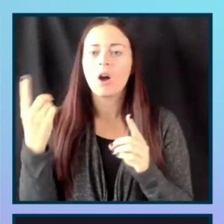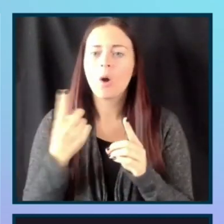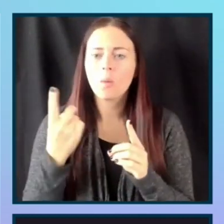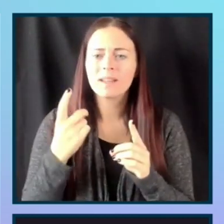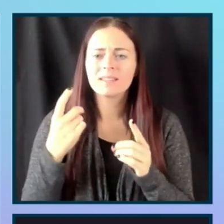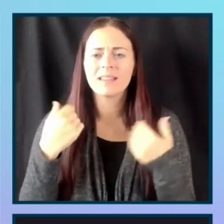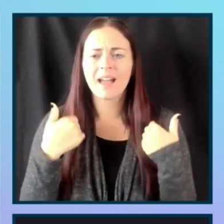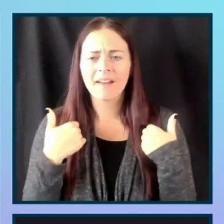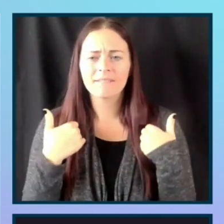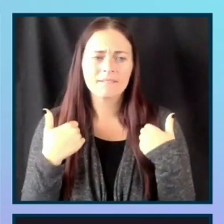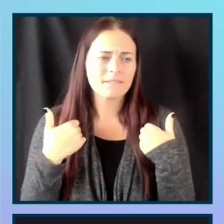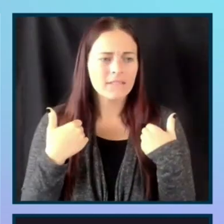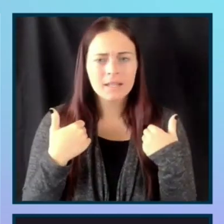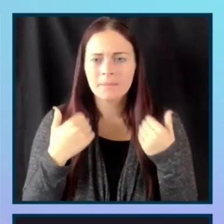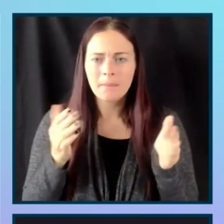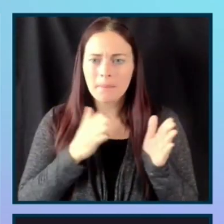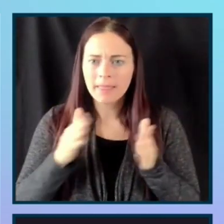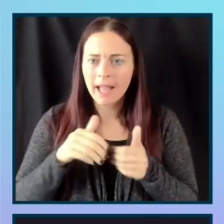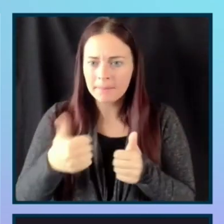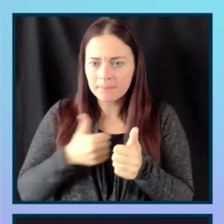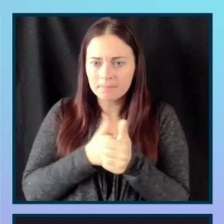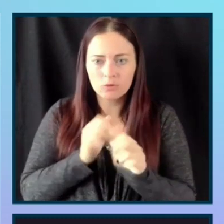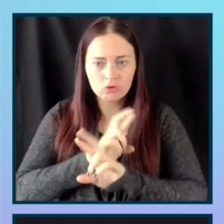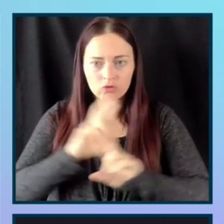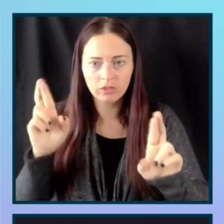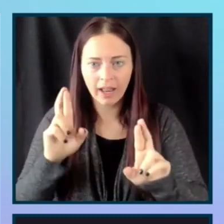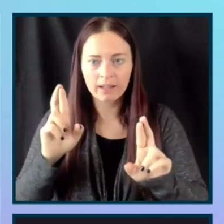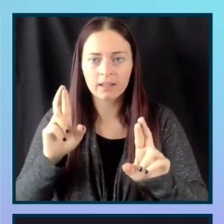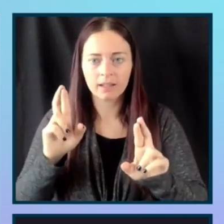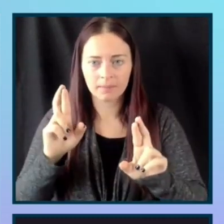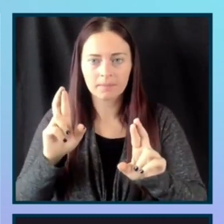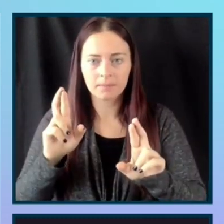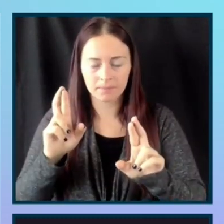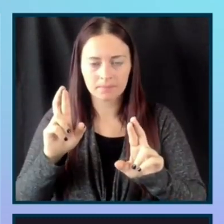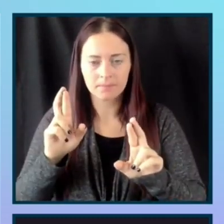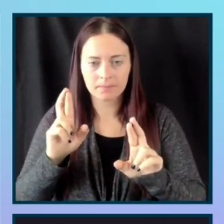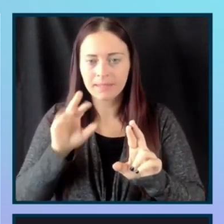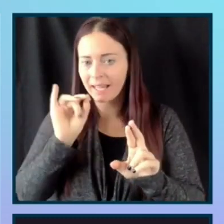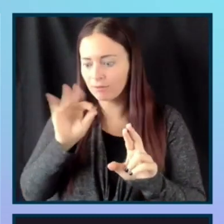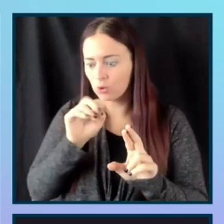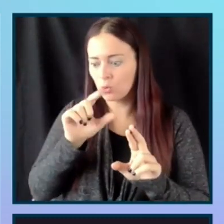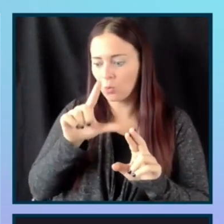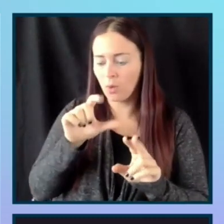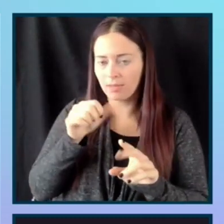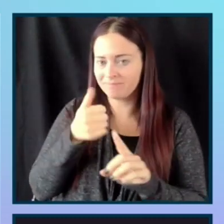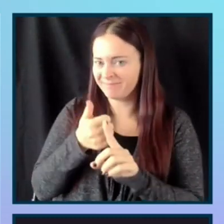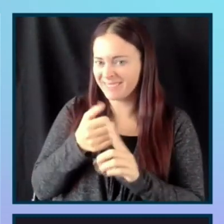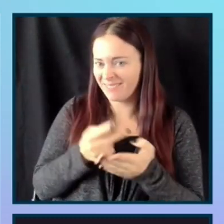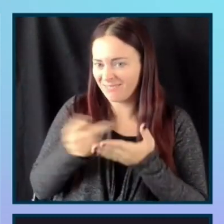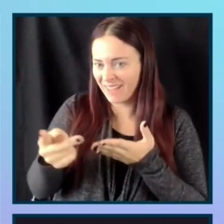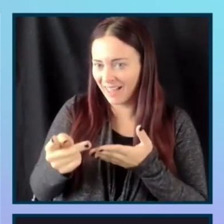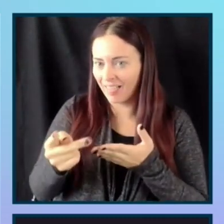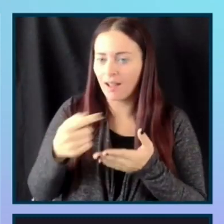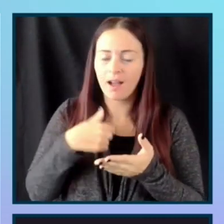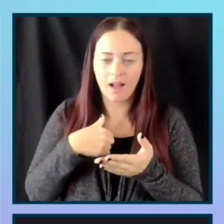in case the user testing tools falls over. I'm a massive fan when we do this testing of.